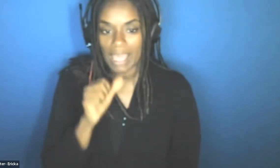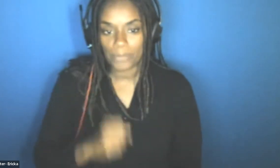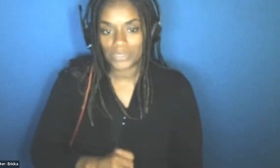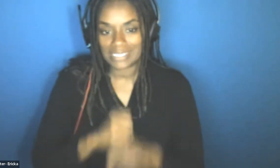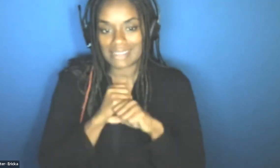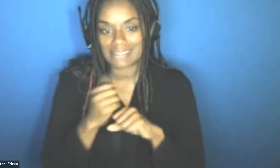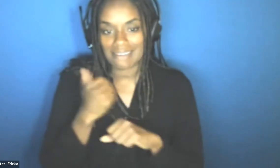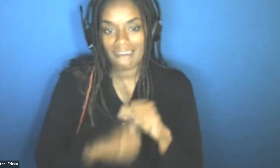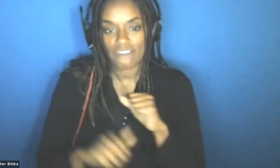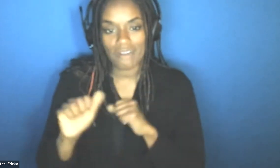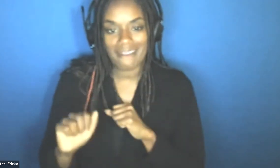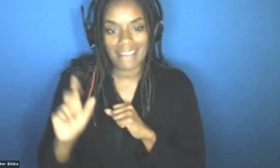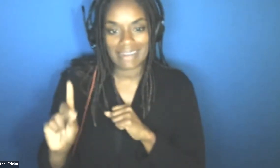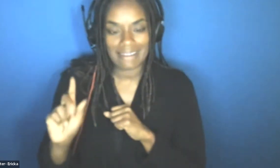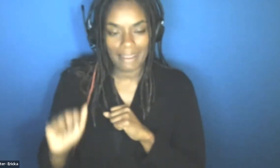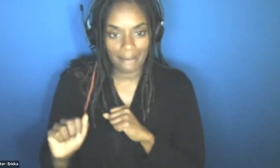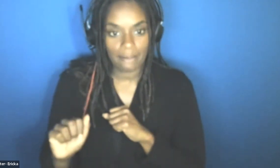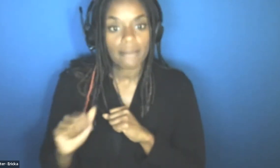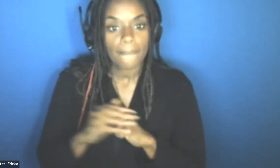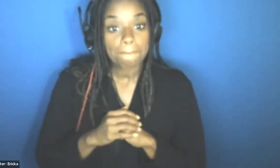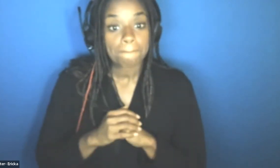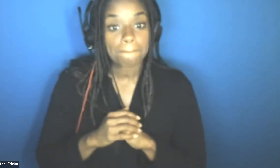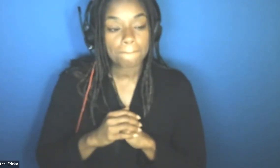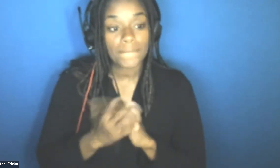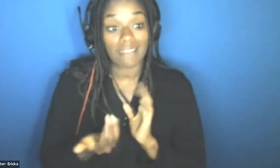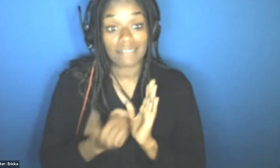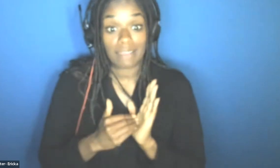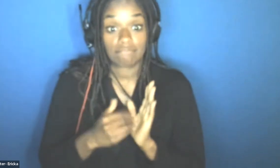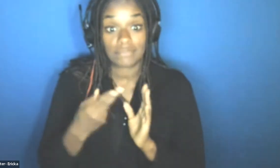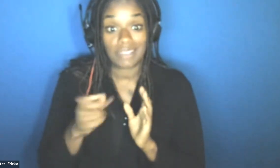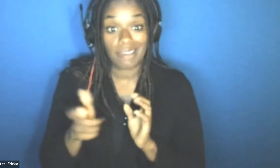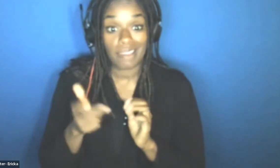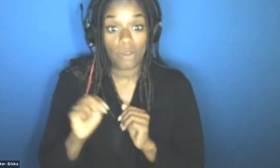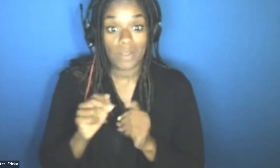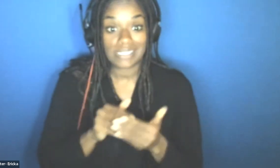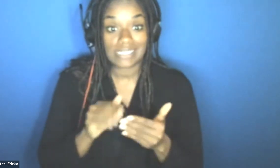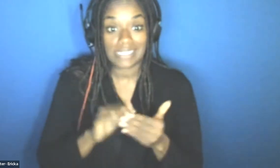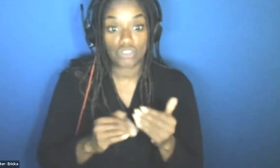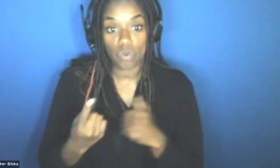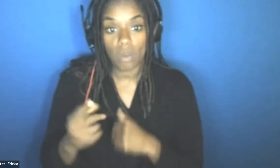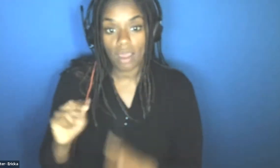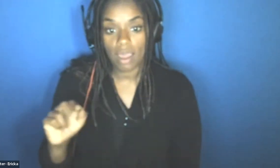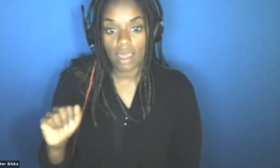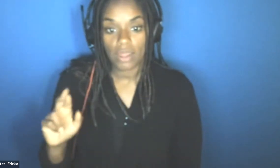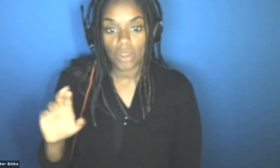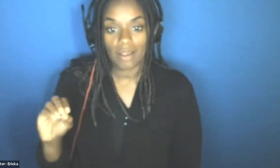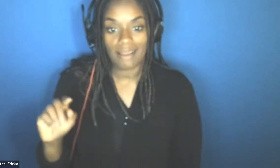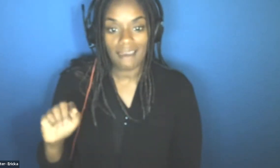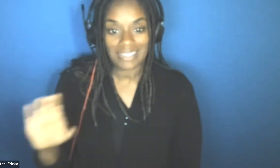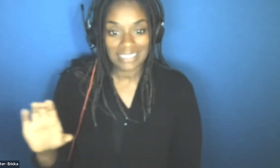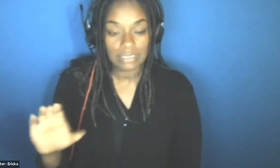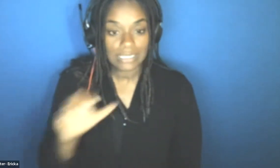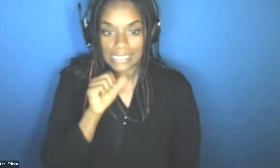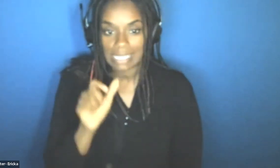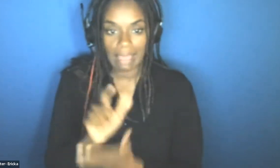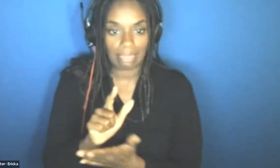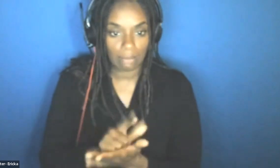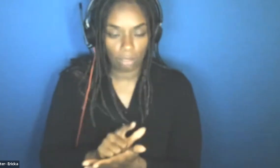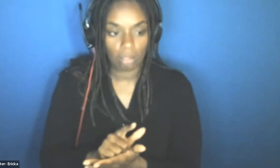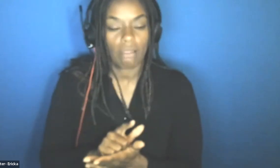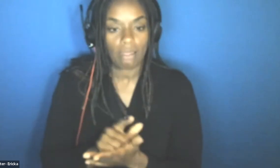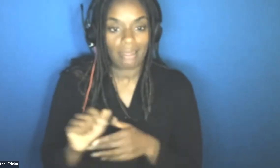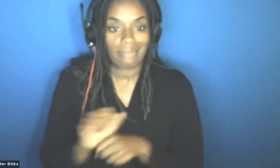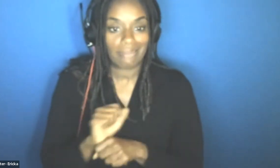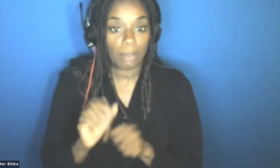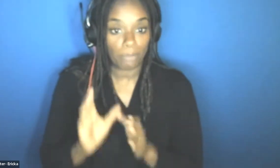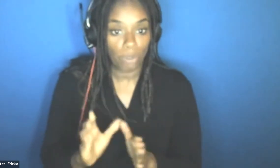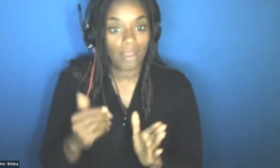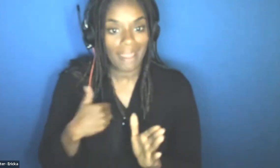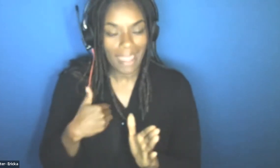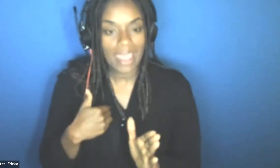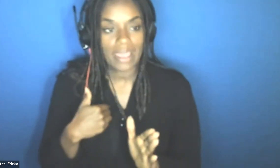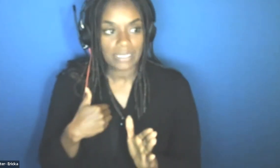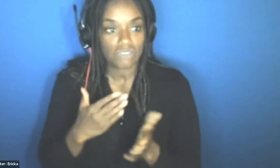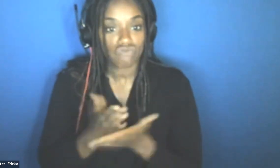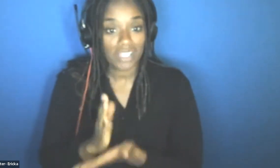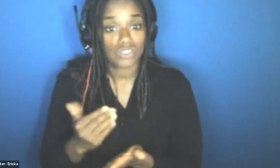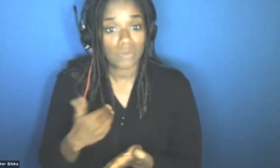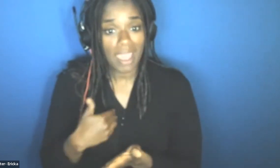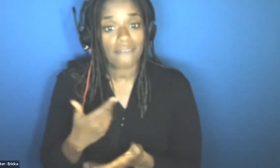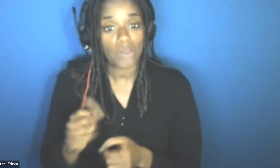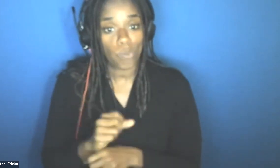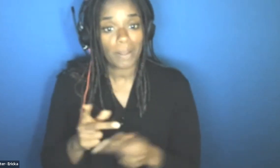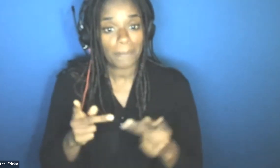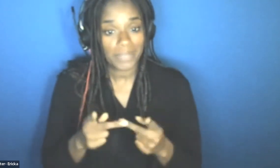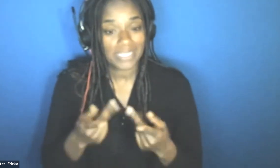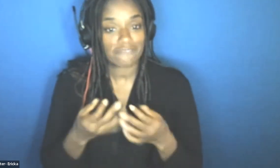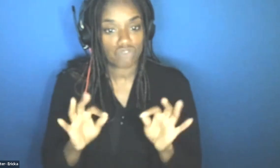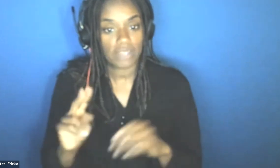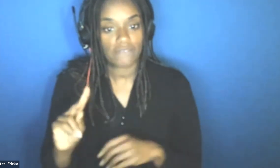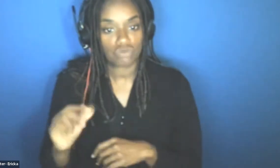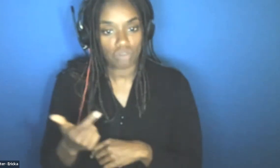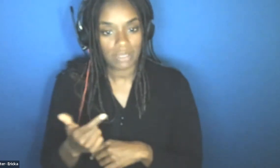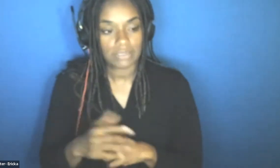No.